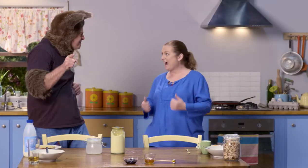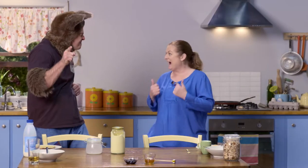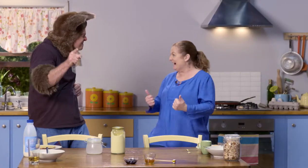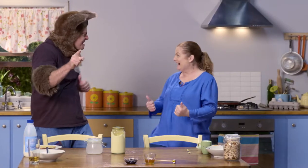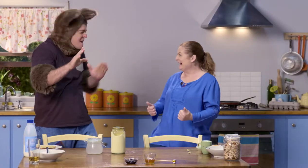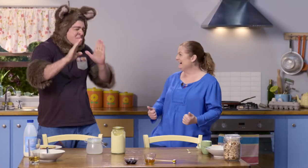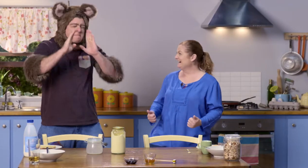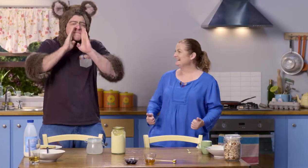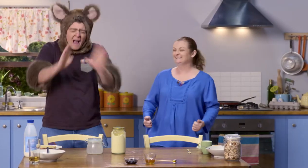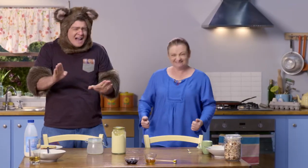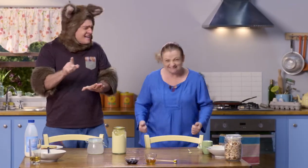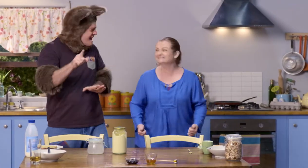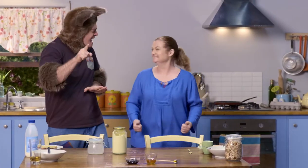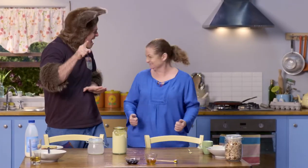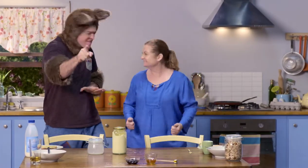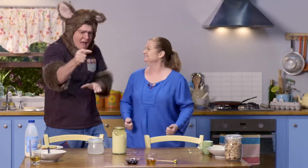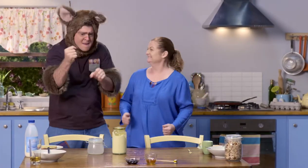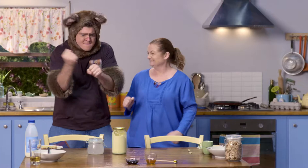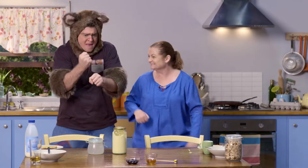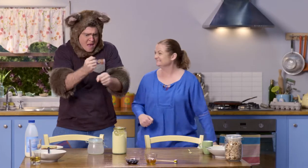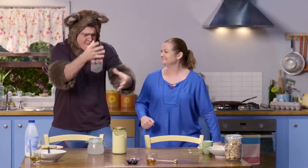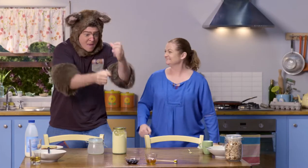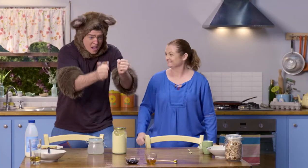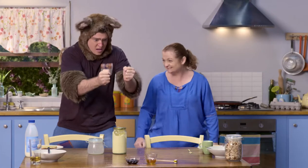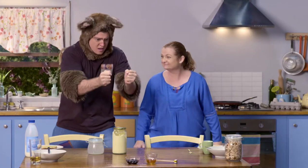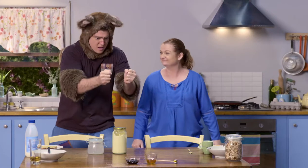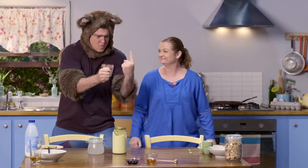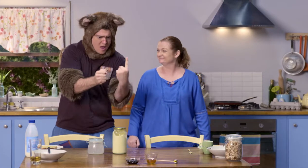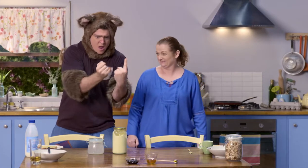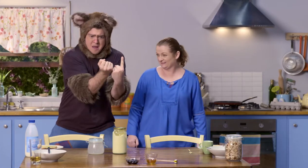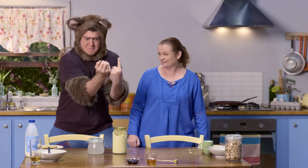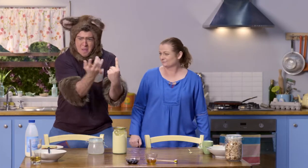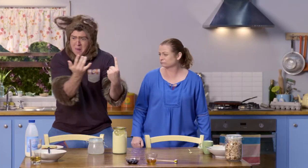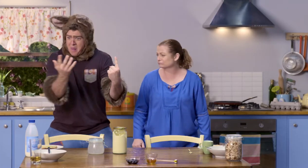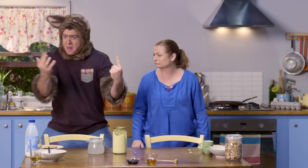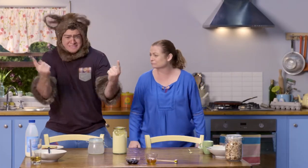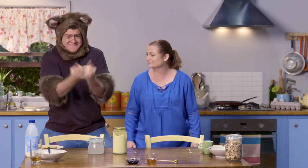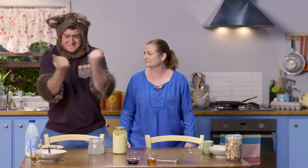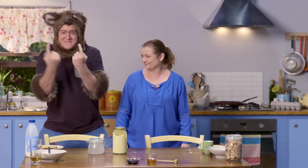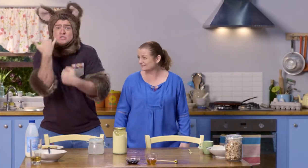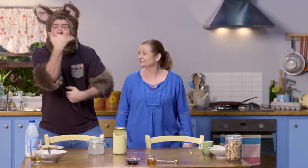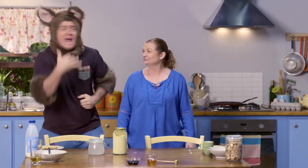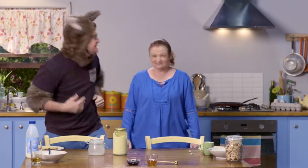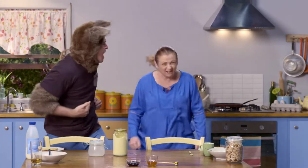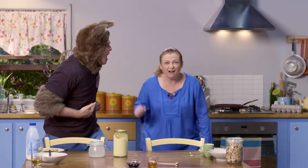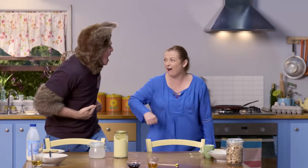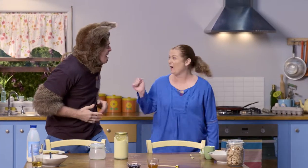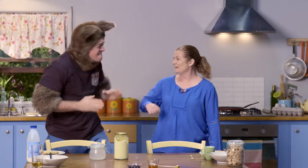That was fantastic. Yes. They took the milk and they made all those different cheeses from it. That's just amazing.